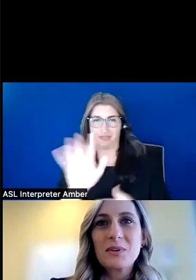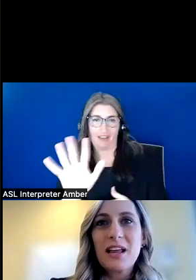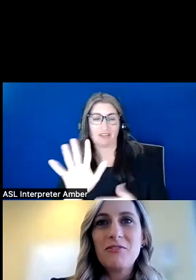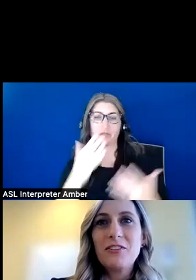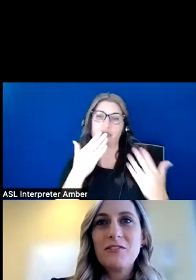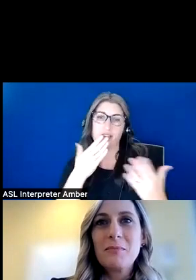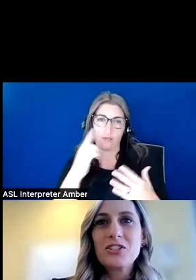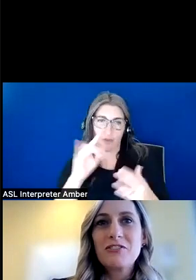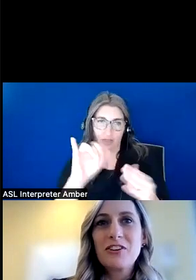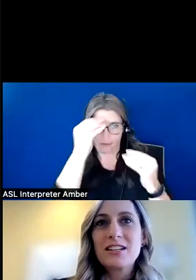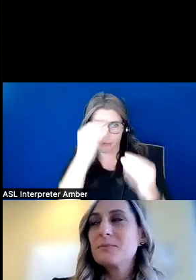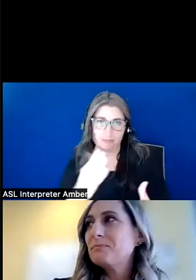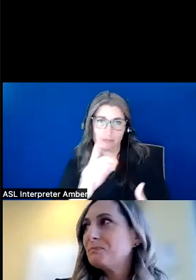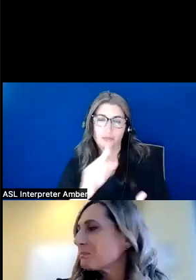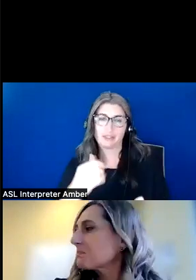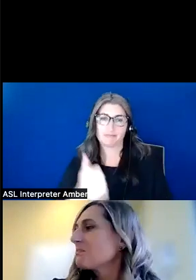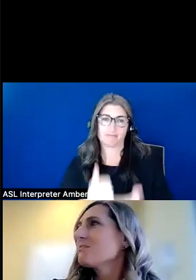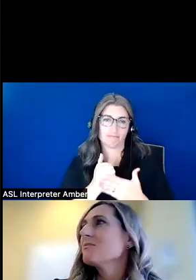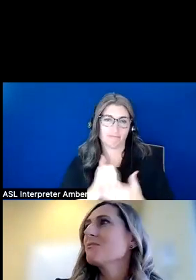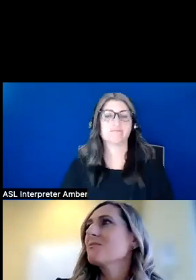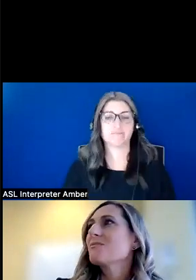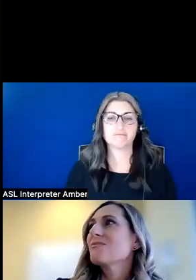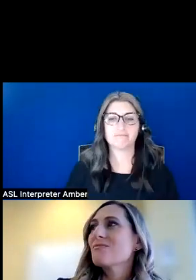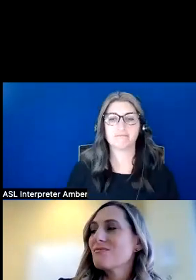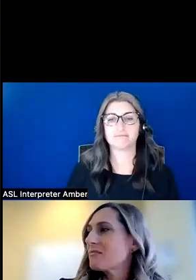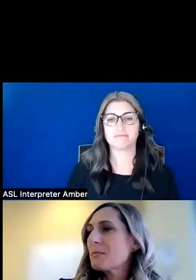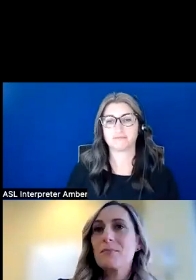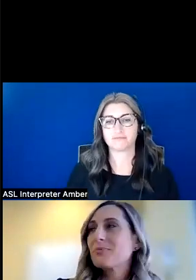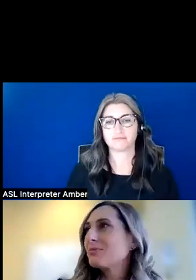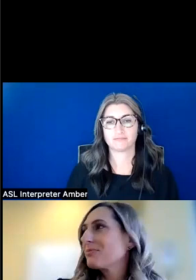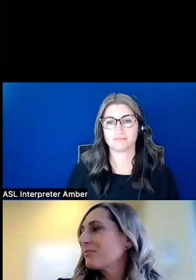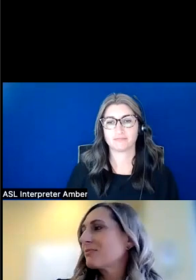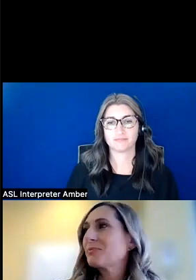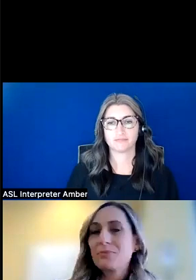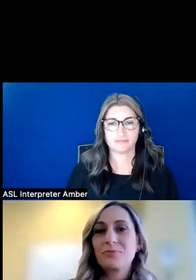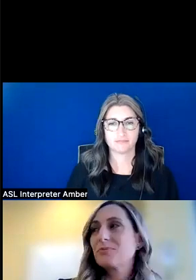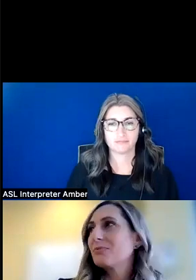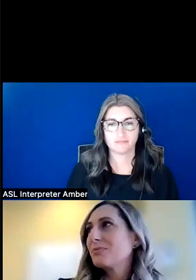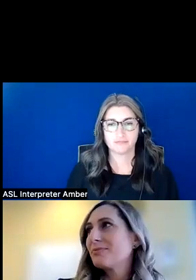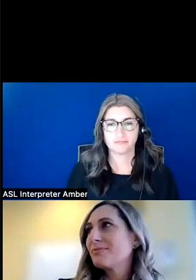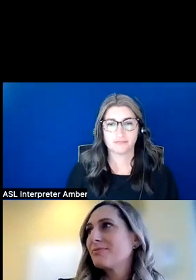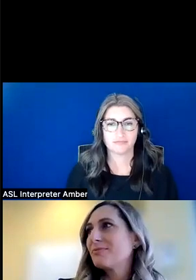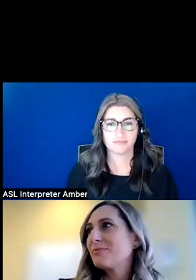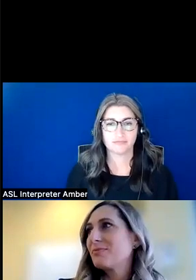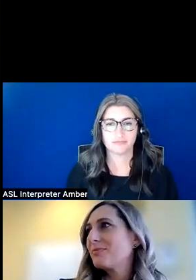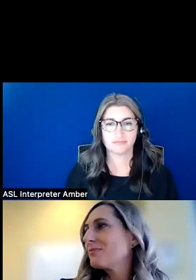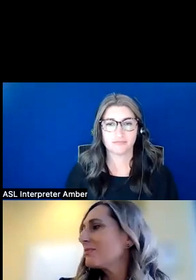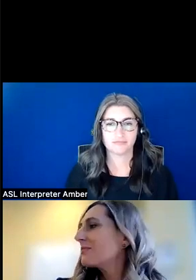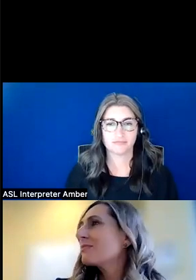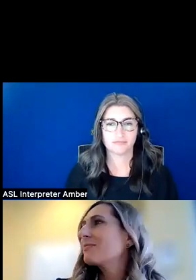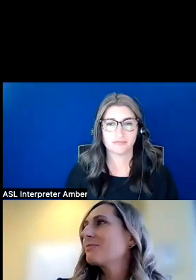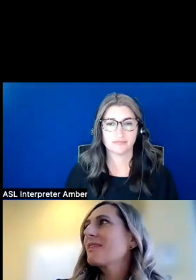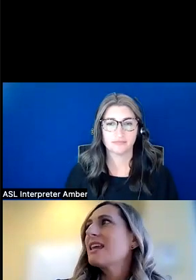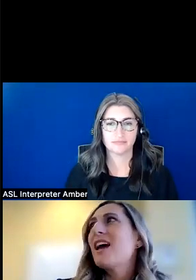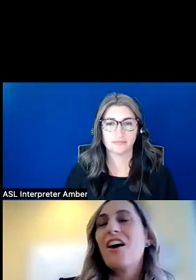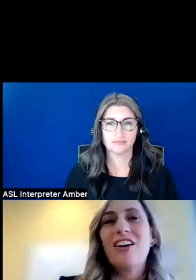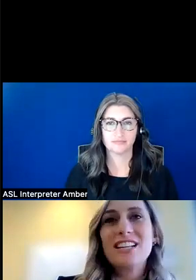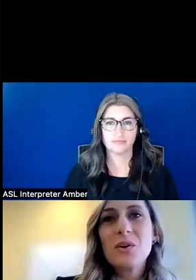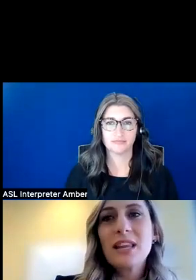That's really helpful information for us.